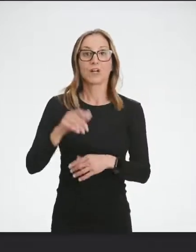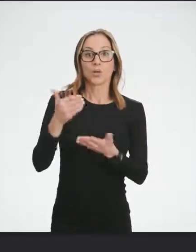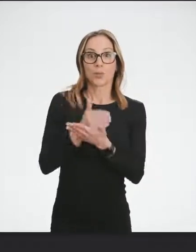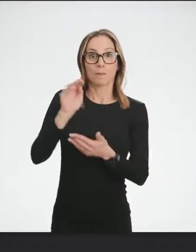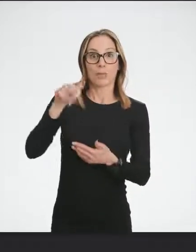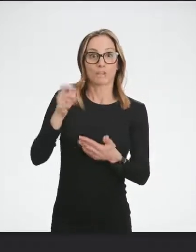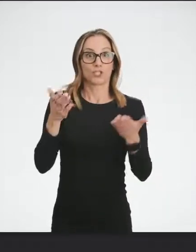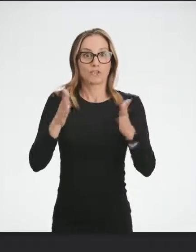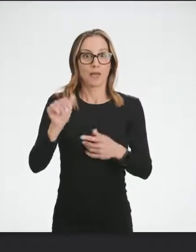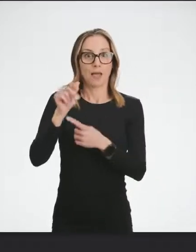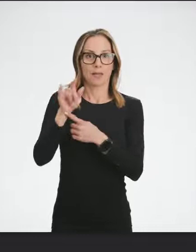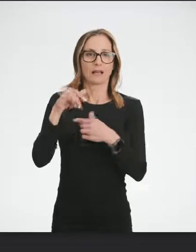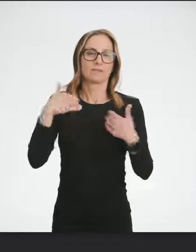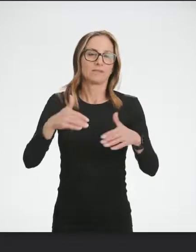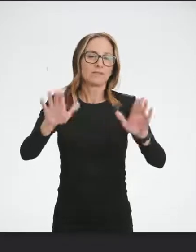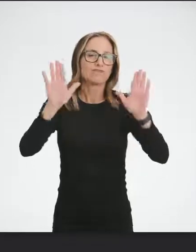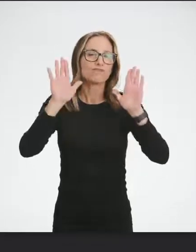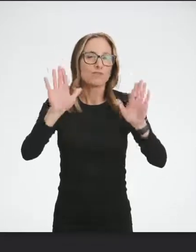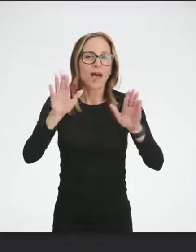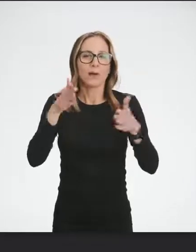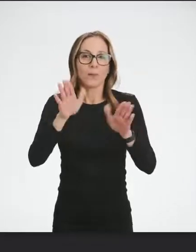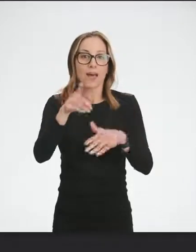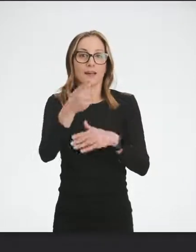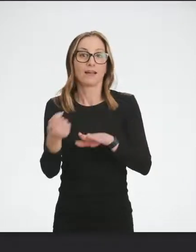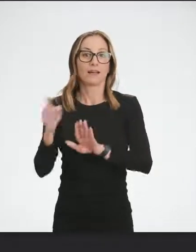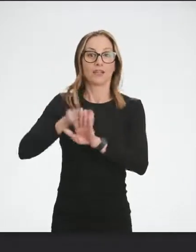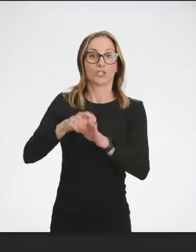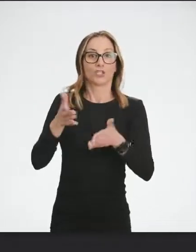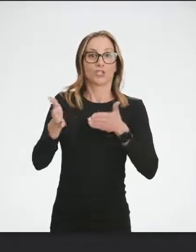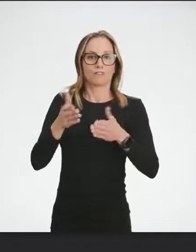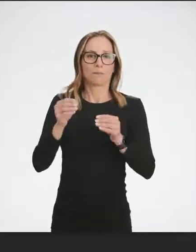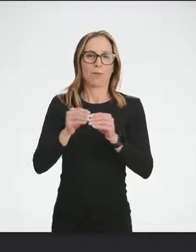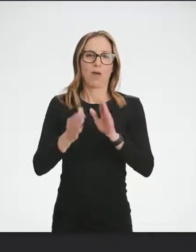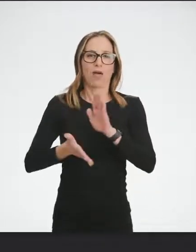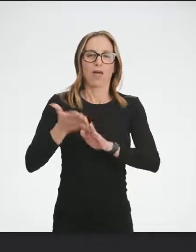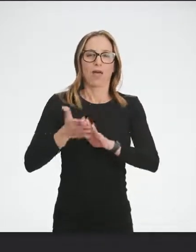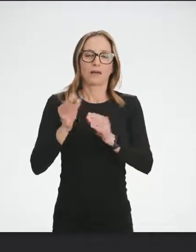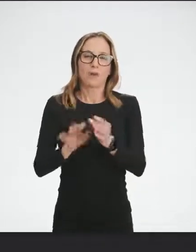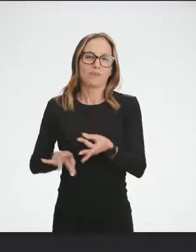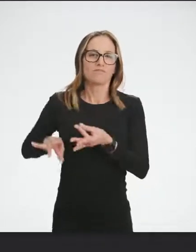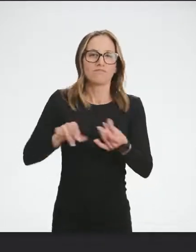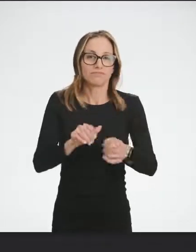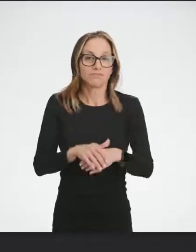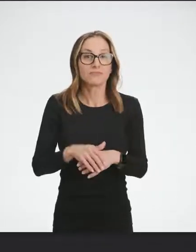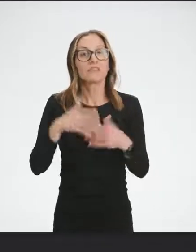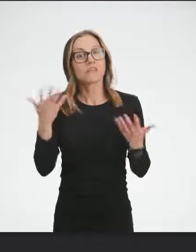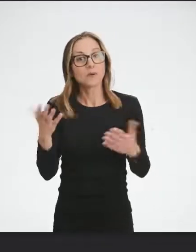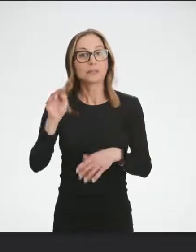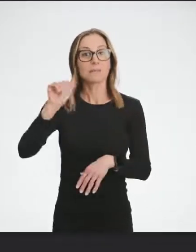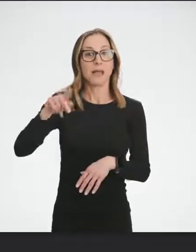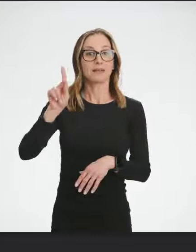Our new Maps Server APIs are a great way to make your own backend services richer and more performant.